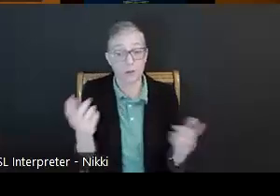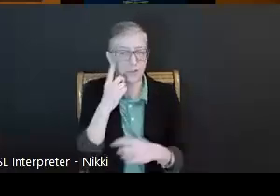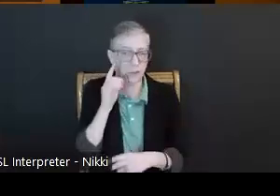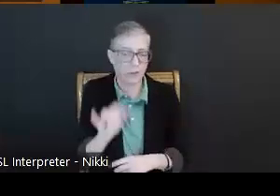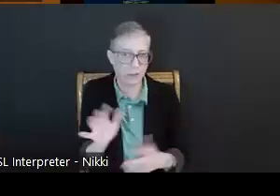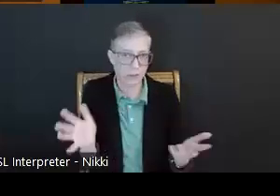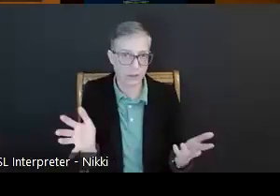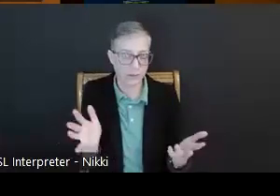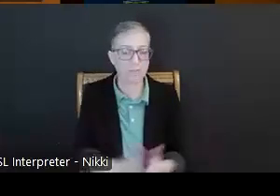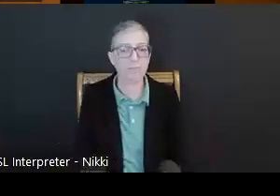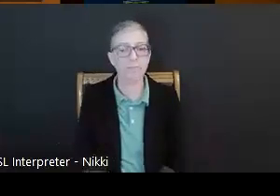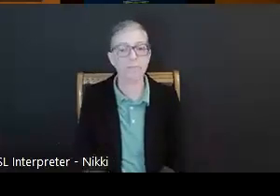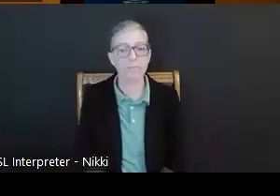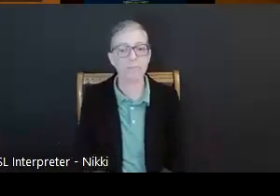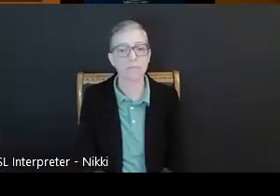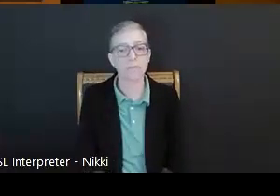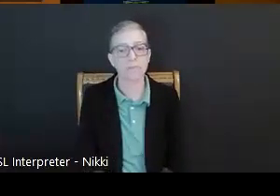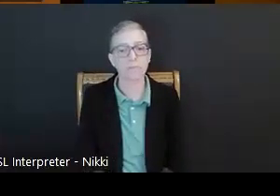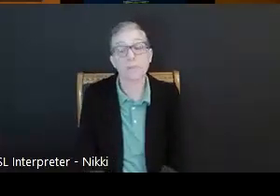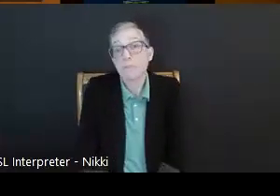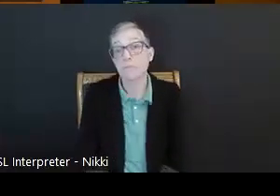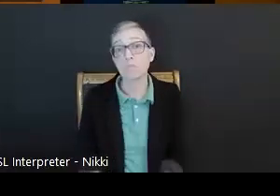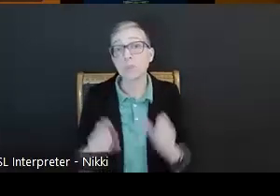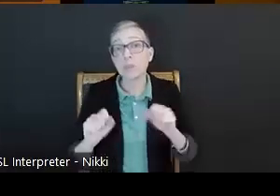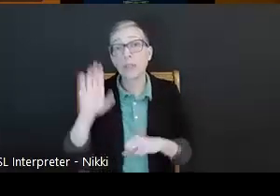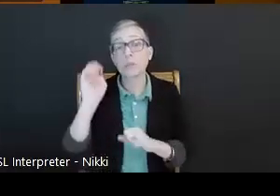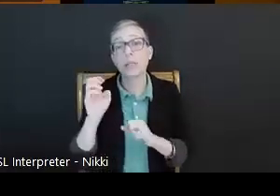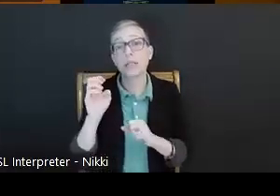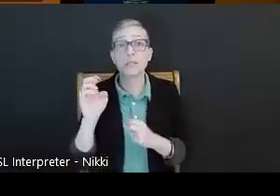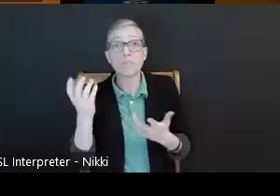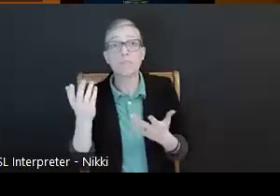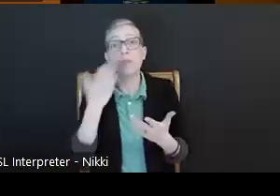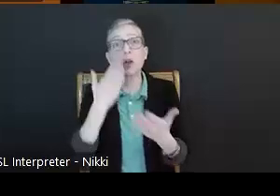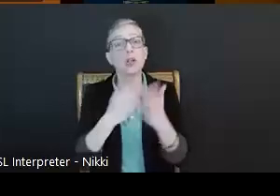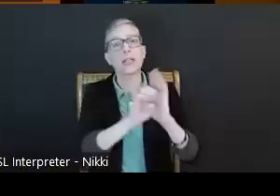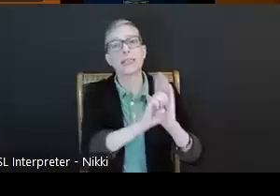lot of ways just have it serve as an example of how we might think about how we adapt um